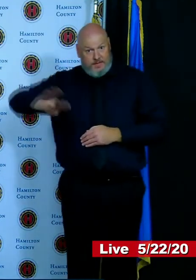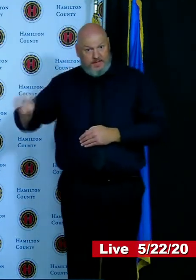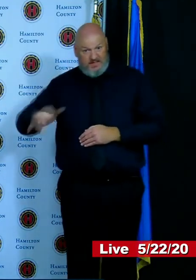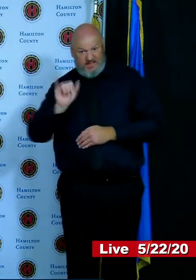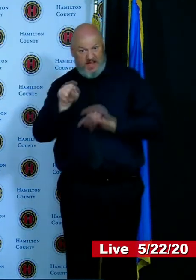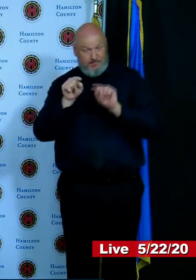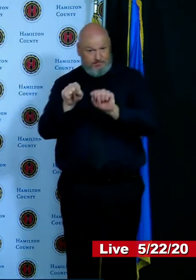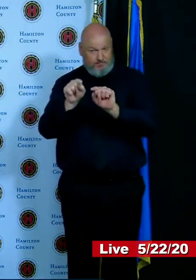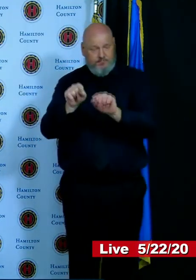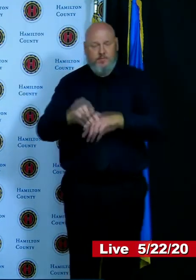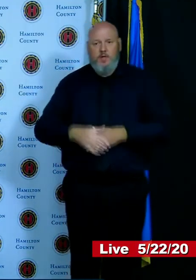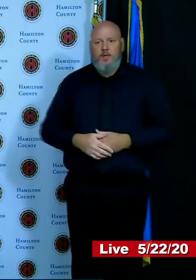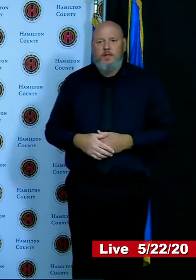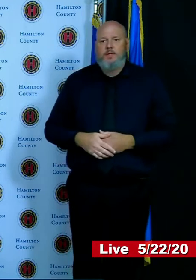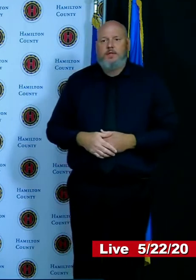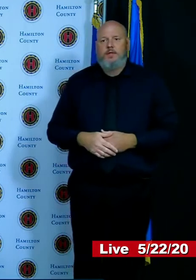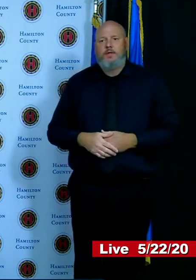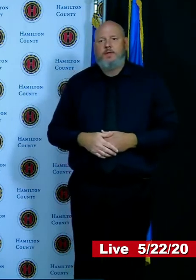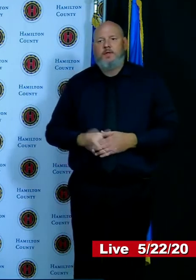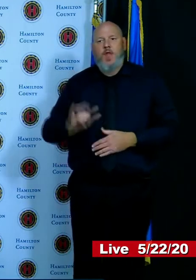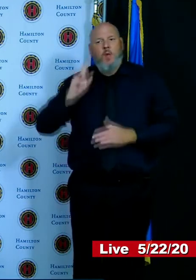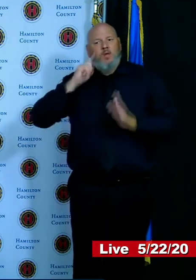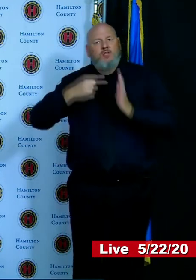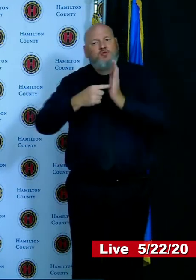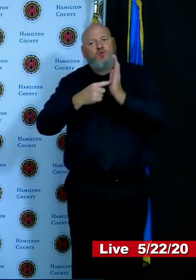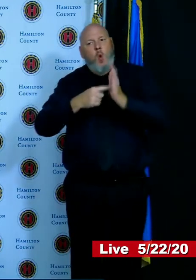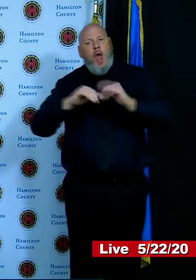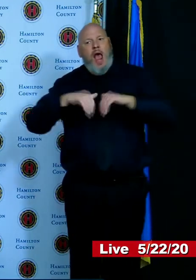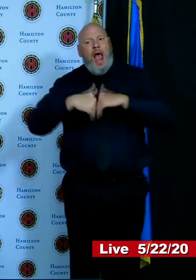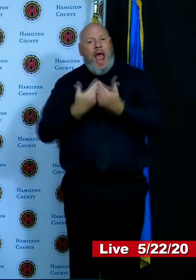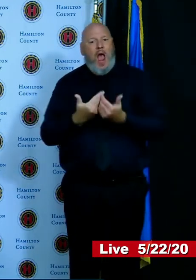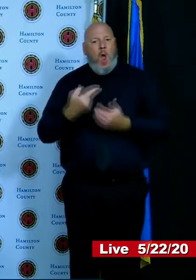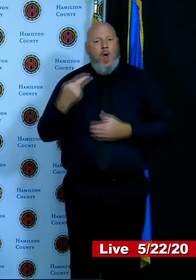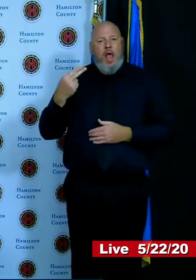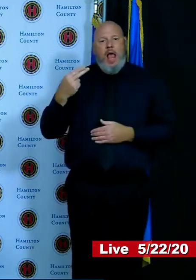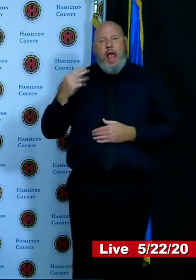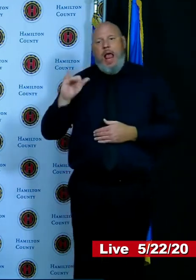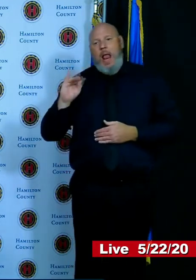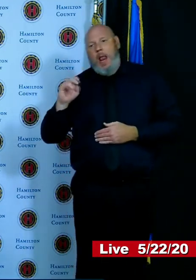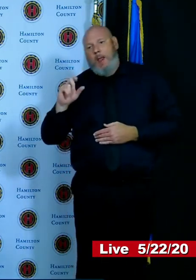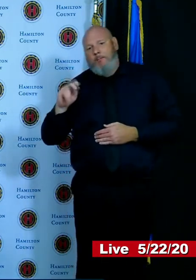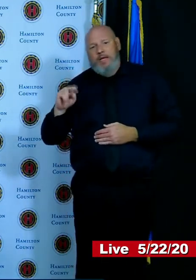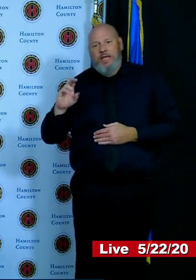doing in Hamilton County the blue is a positive test